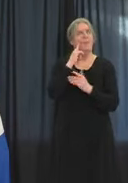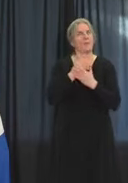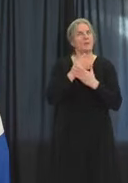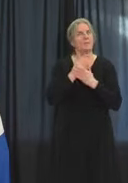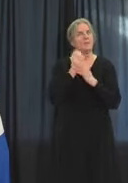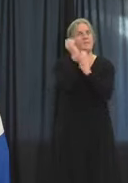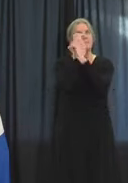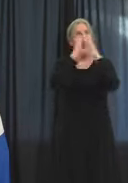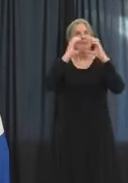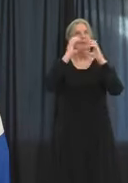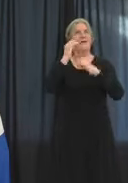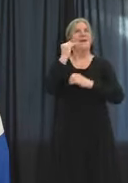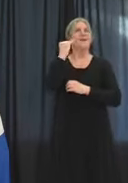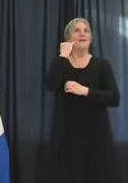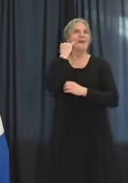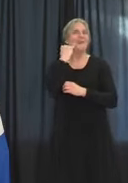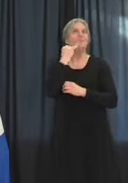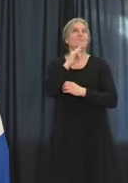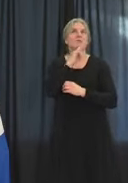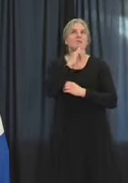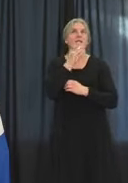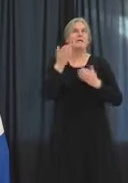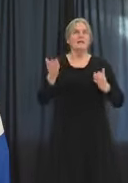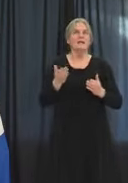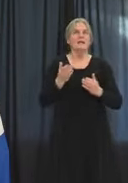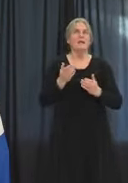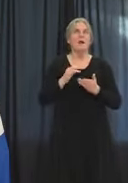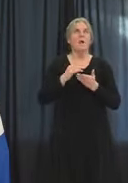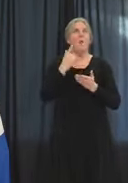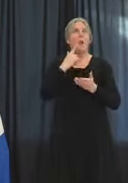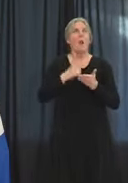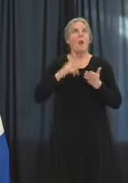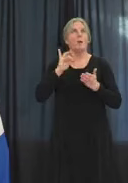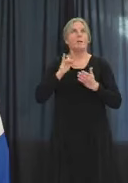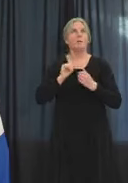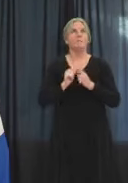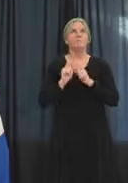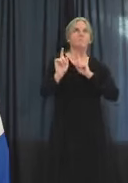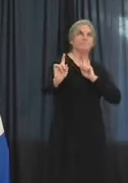That is why it is useful to think of this as if it is already present, how would I